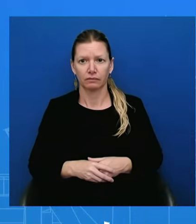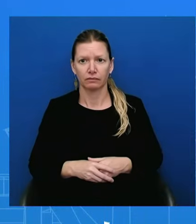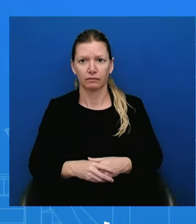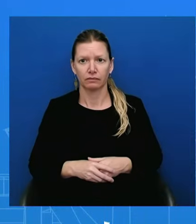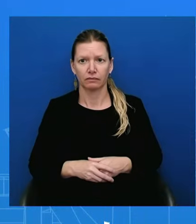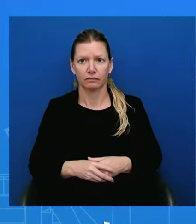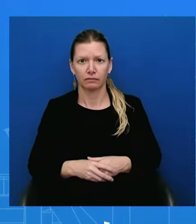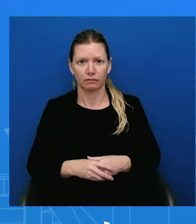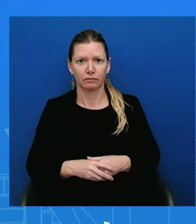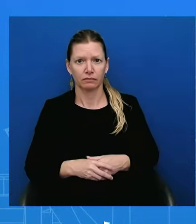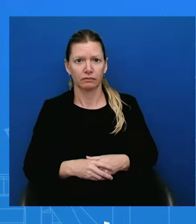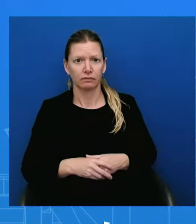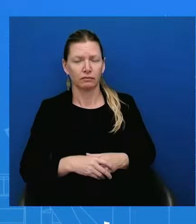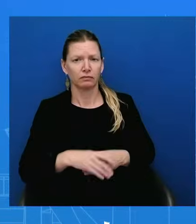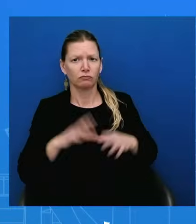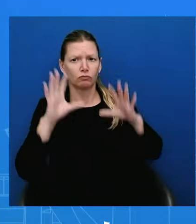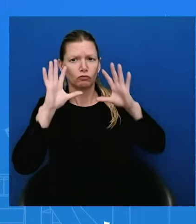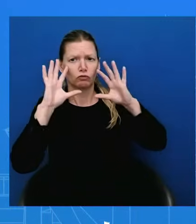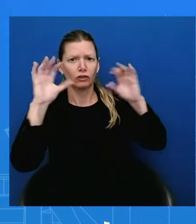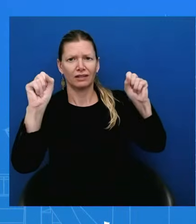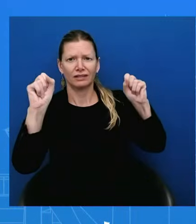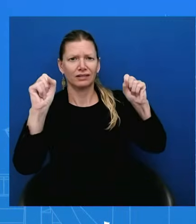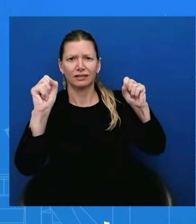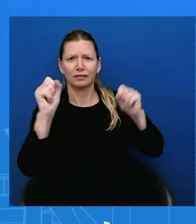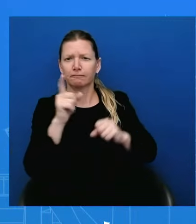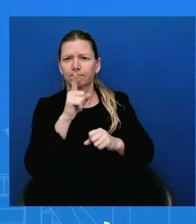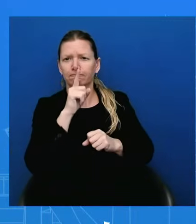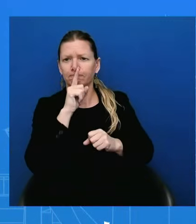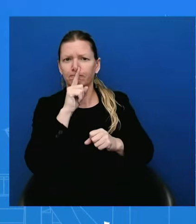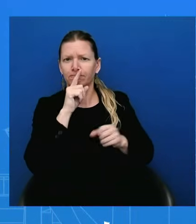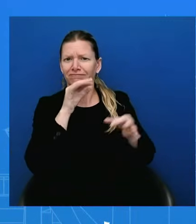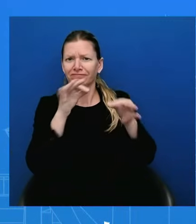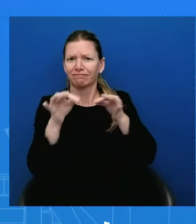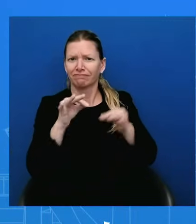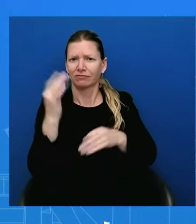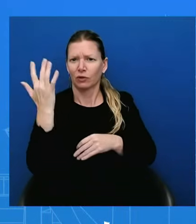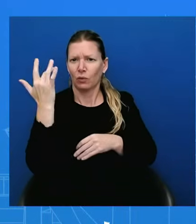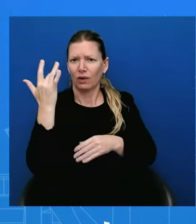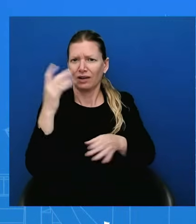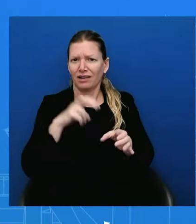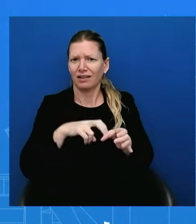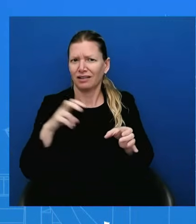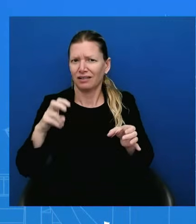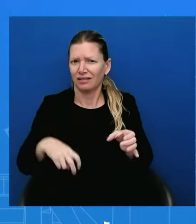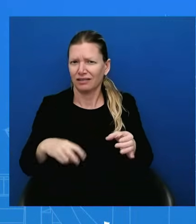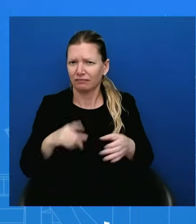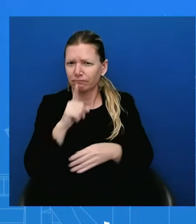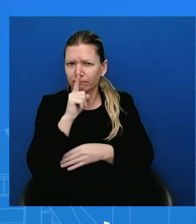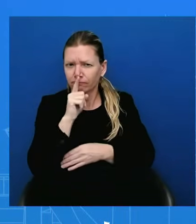was explicitly why he stepped aside. He s- -- you know, you talked about how he believed it was in the best int- interest of the country to step aside, but why did he?